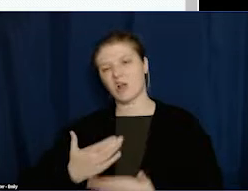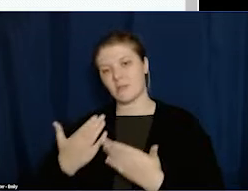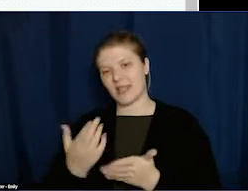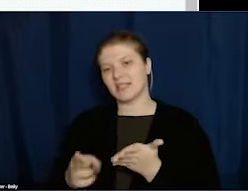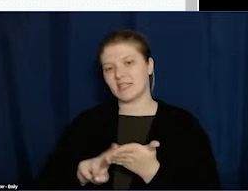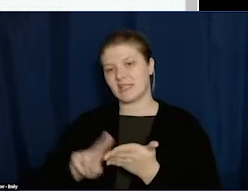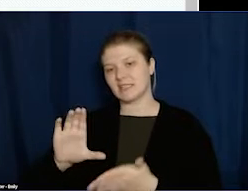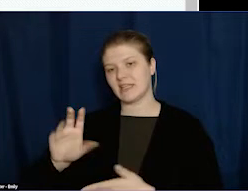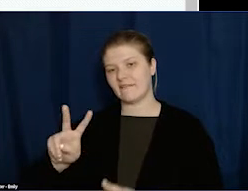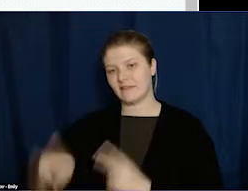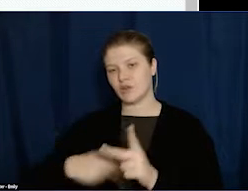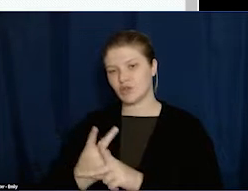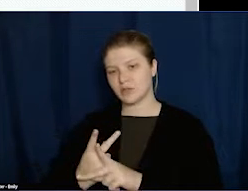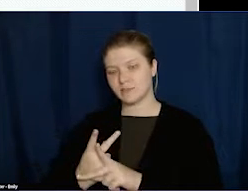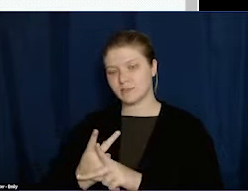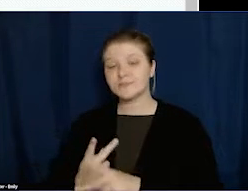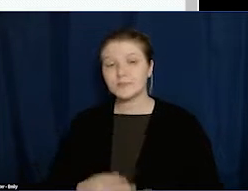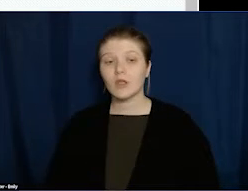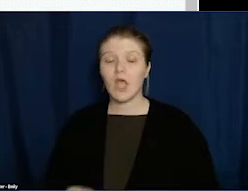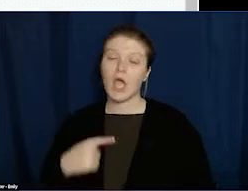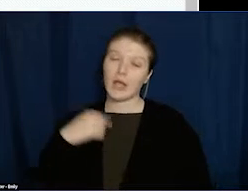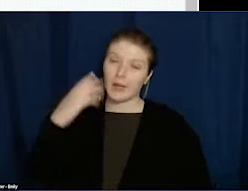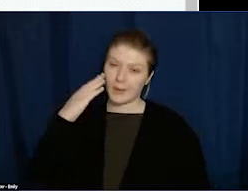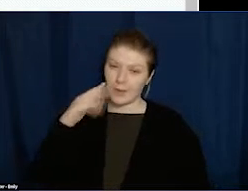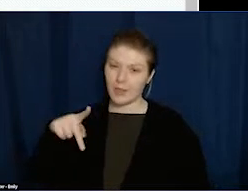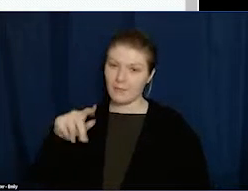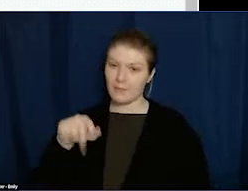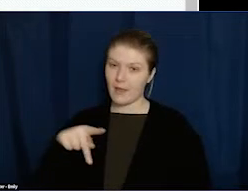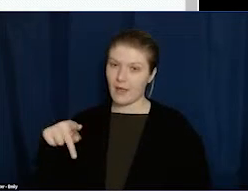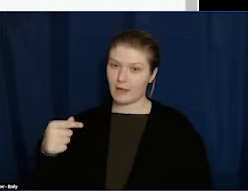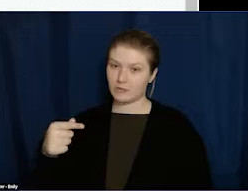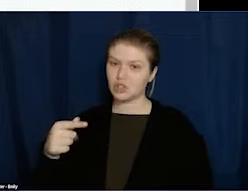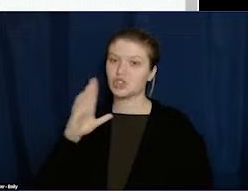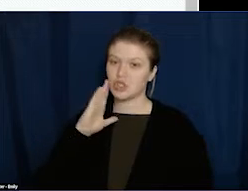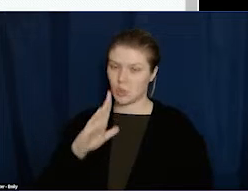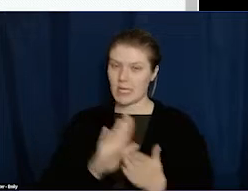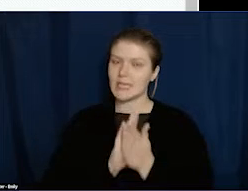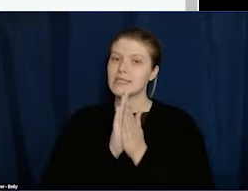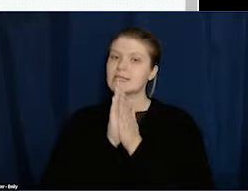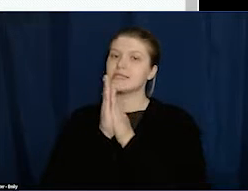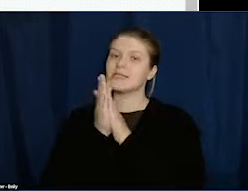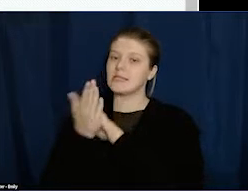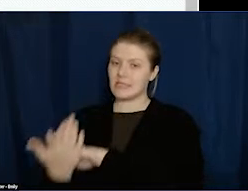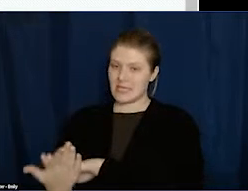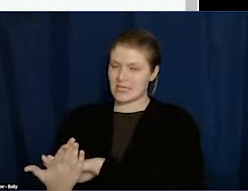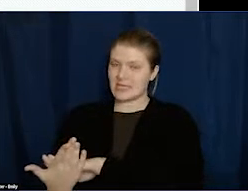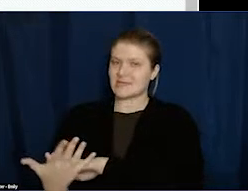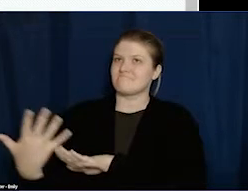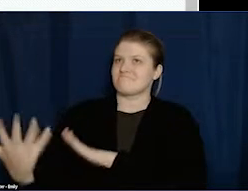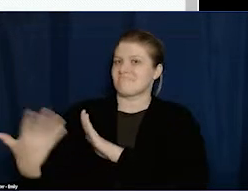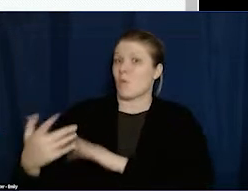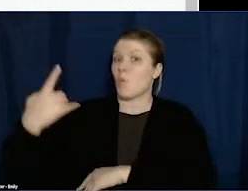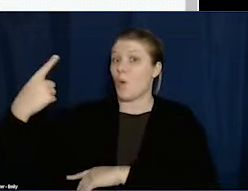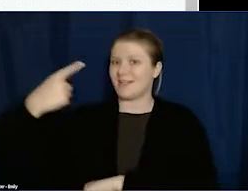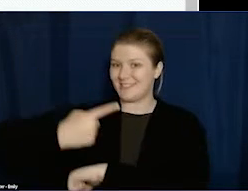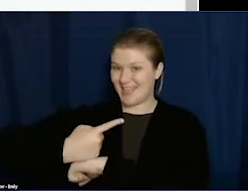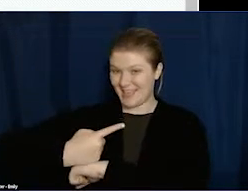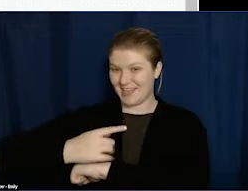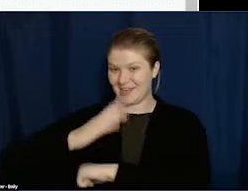And I know that the PAPPG is going to a place where one day, we will retire the fillable PDFs.